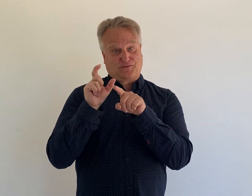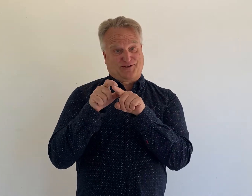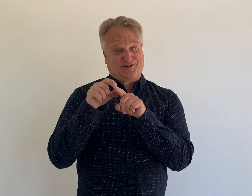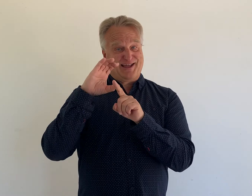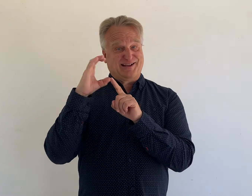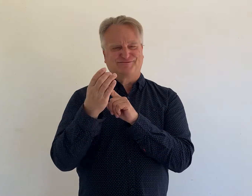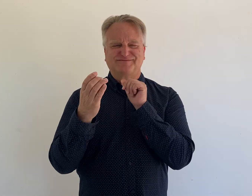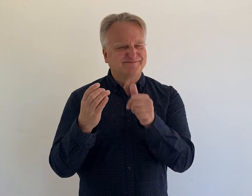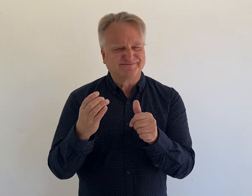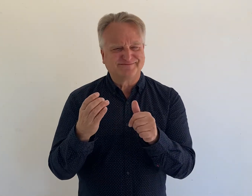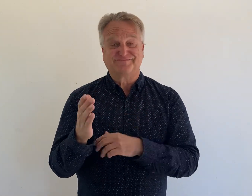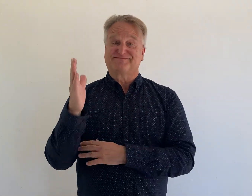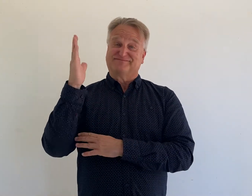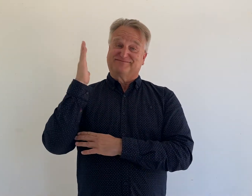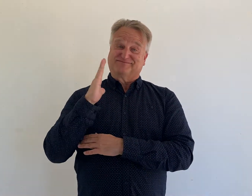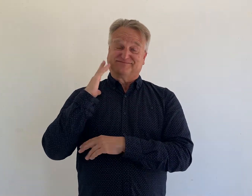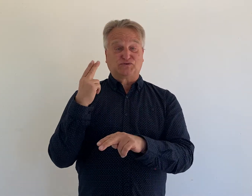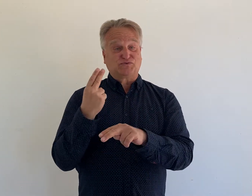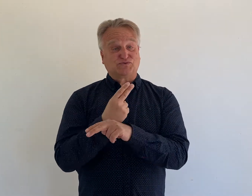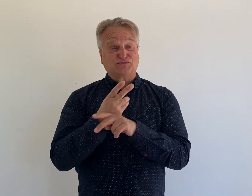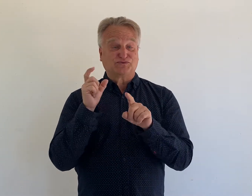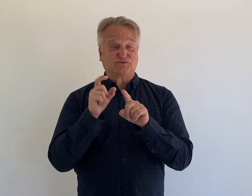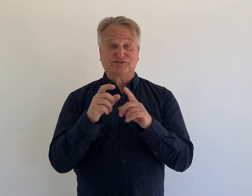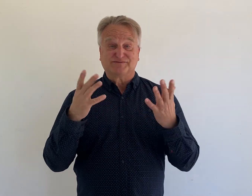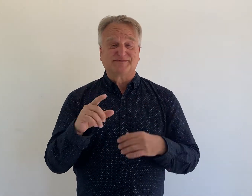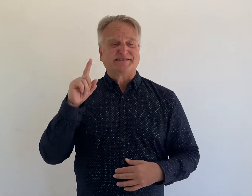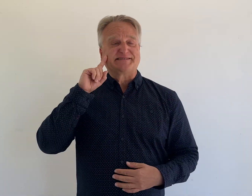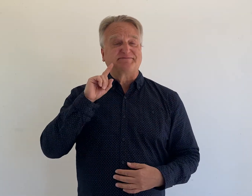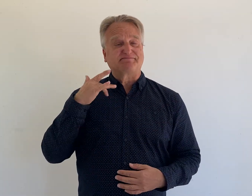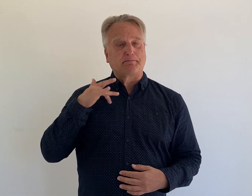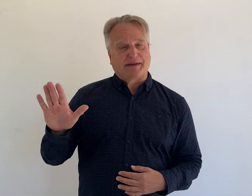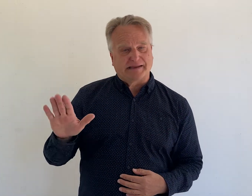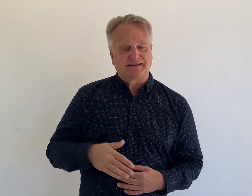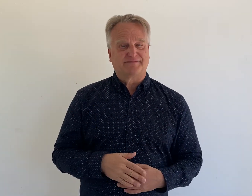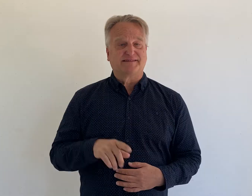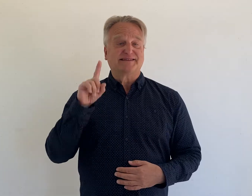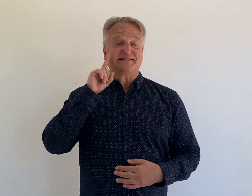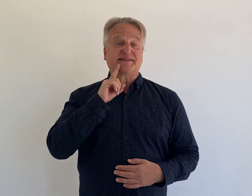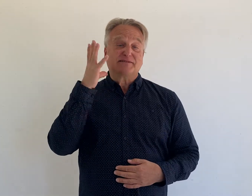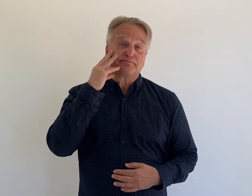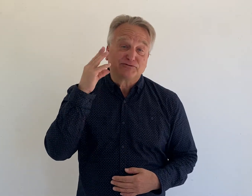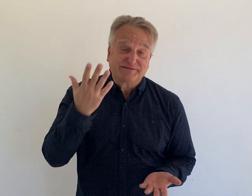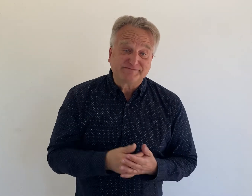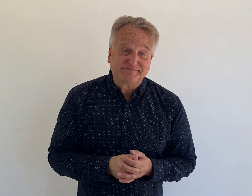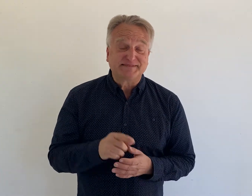Rather, terms such as the “Deaf way,” the “Deaf experience,”